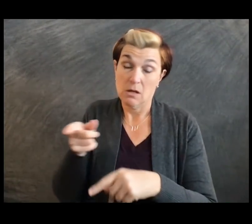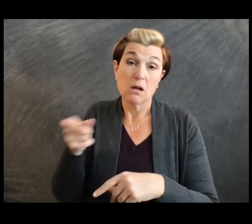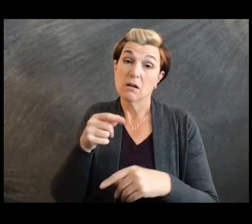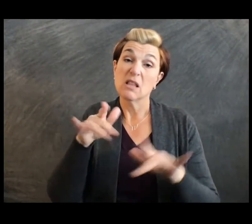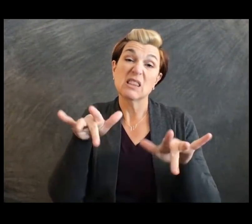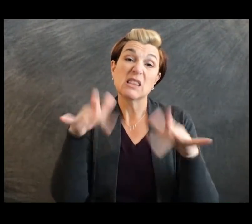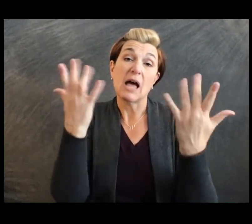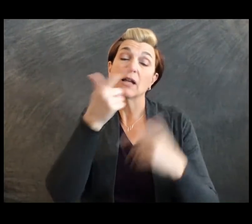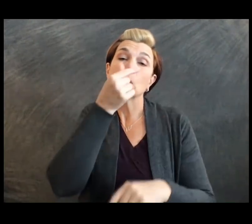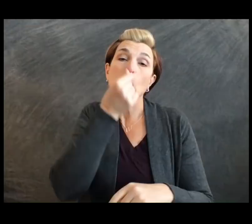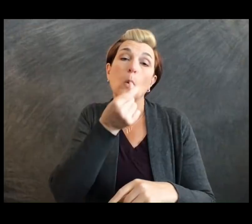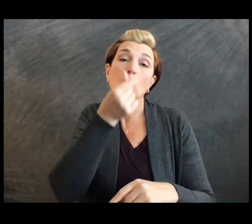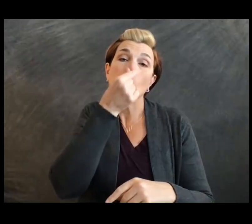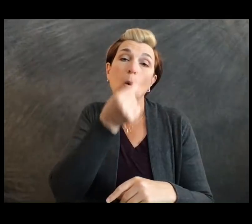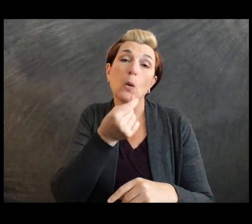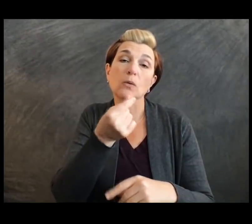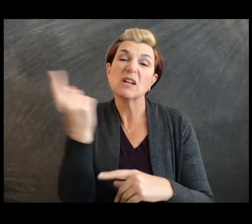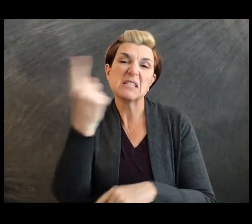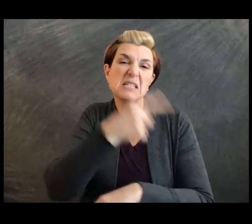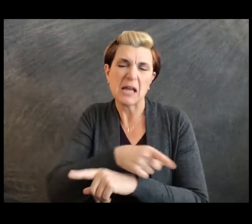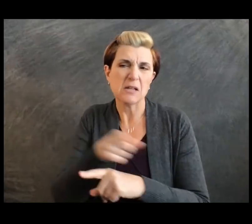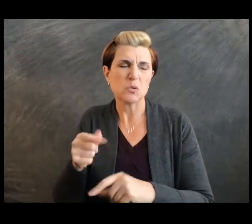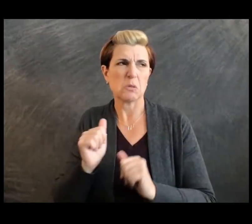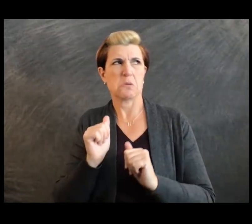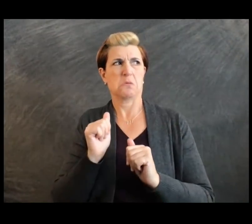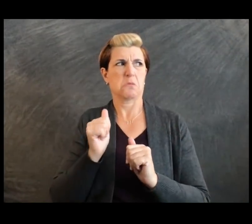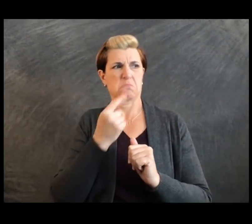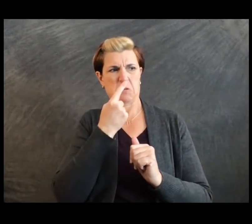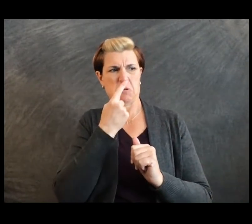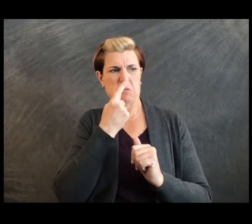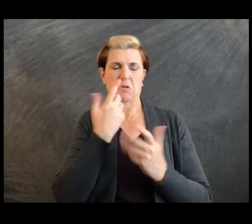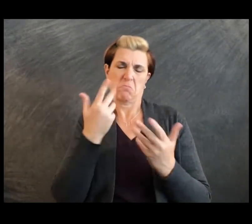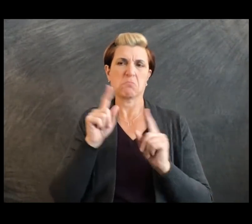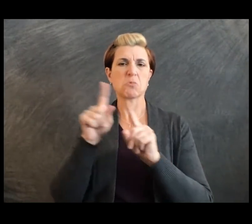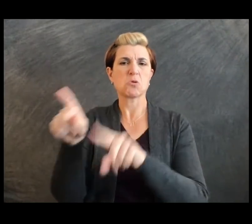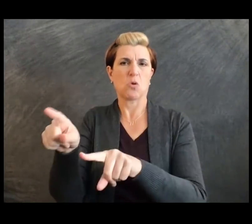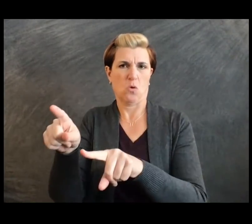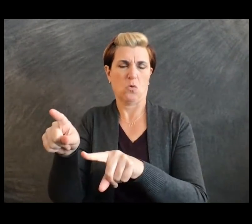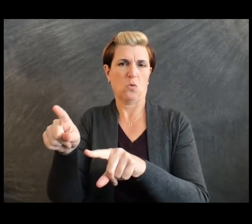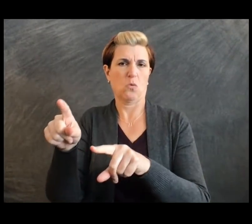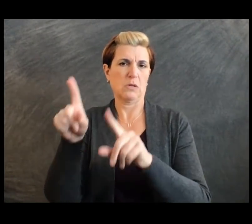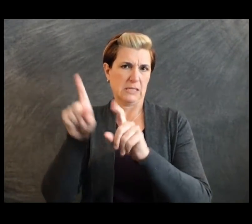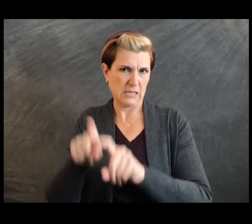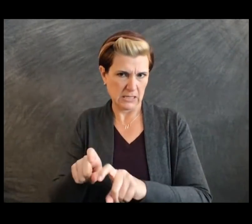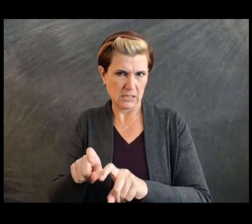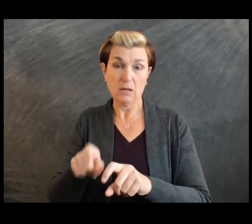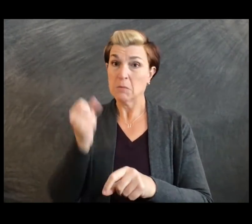has not been to the White House since Monday neither the president nor I had